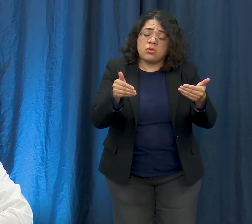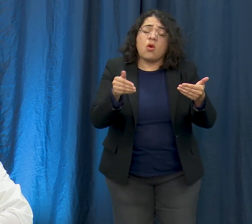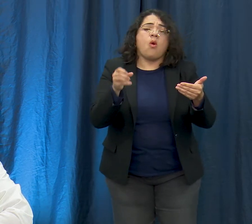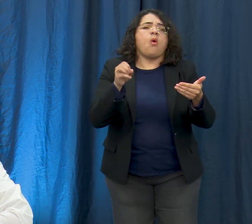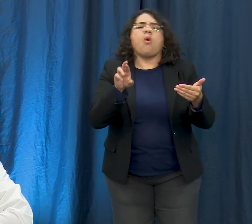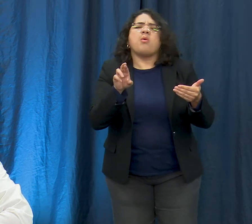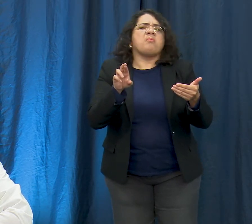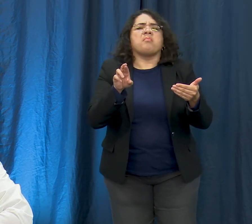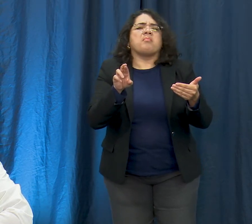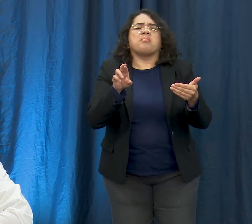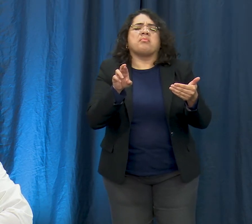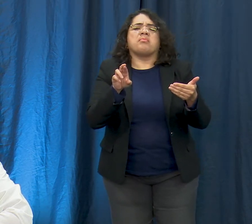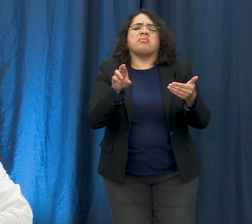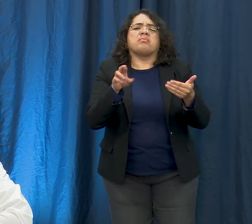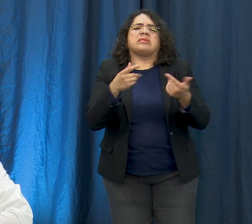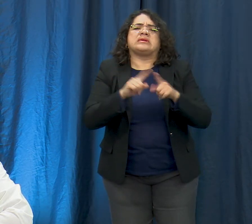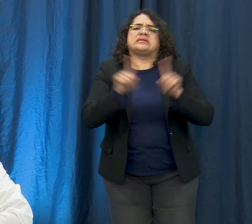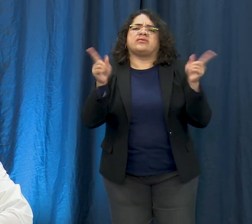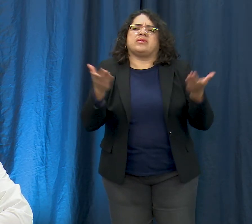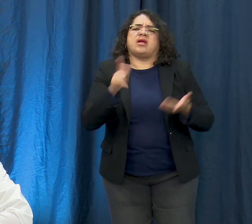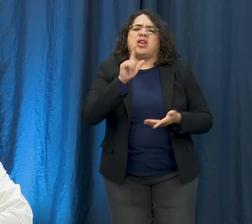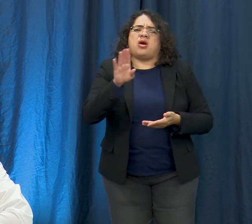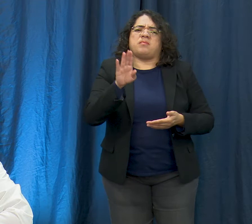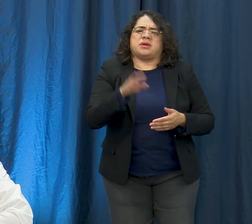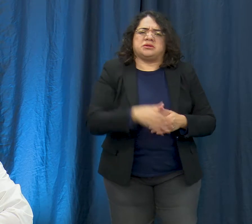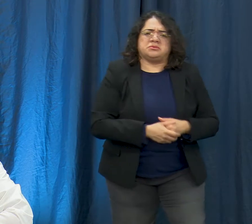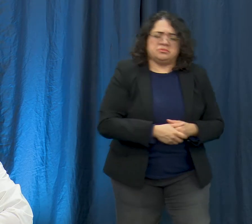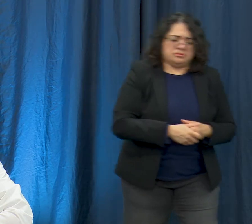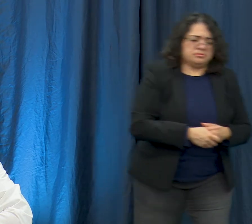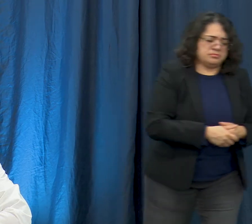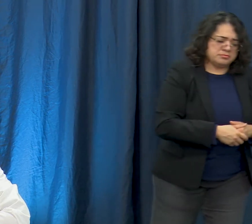is there gonna be something we're doing differently and also I kind of wanted to